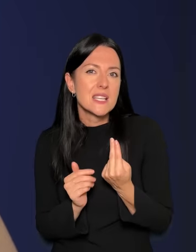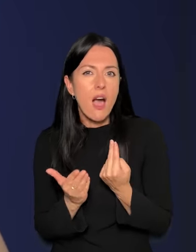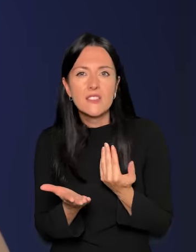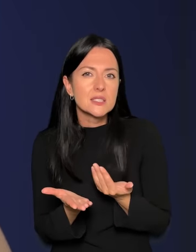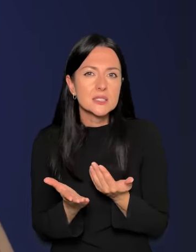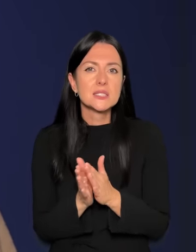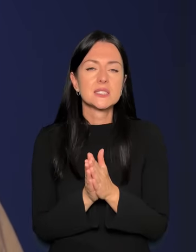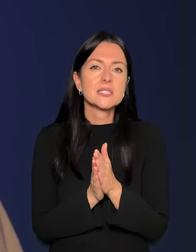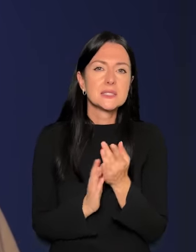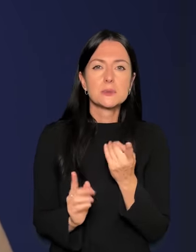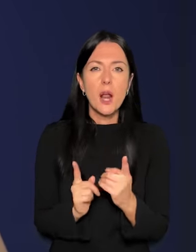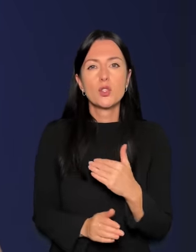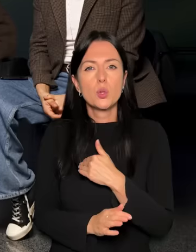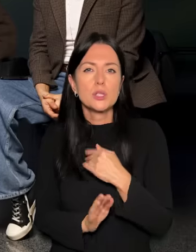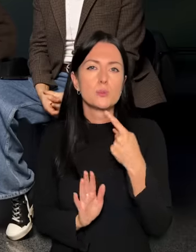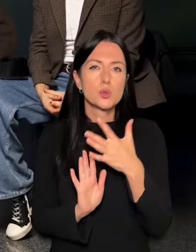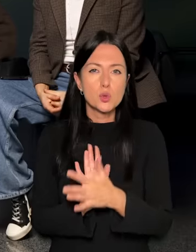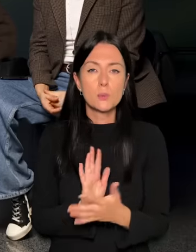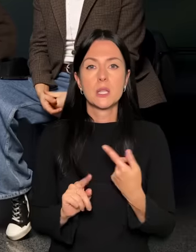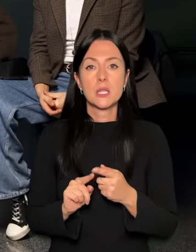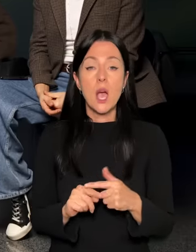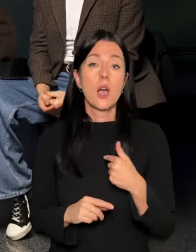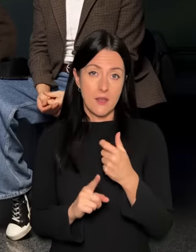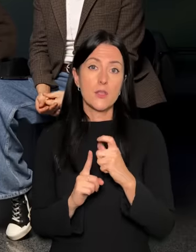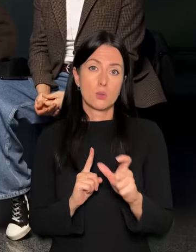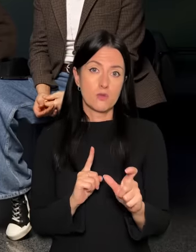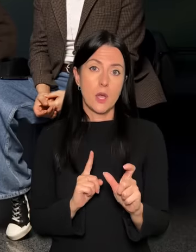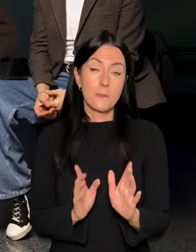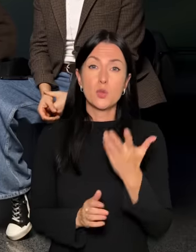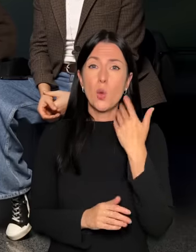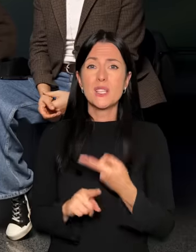When someone genuinely wants to understand. That's when I respond.